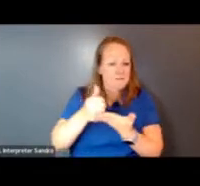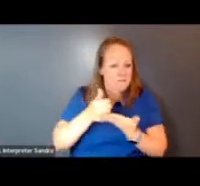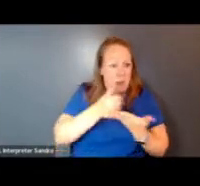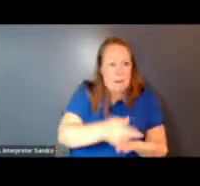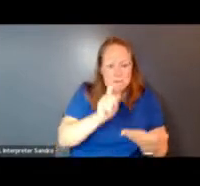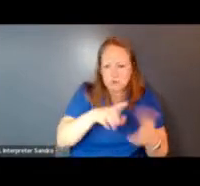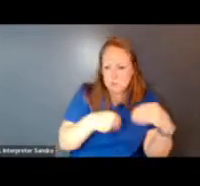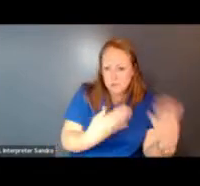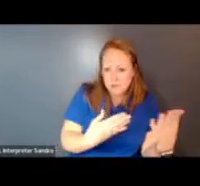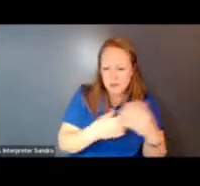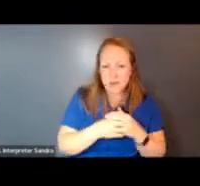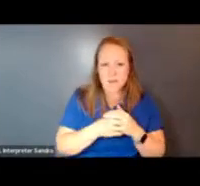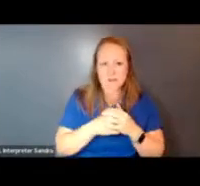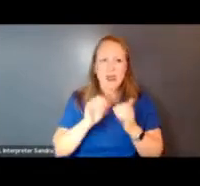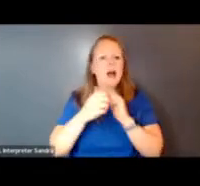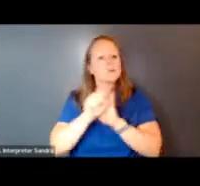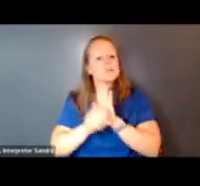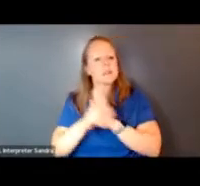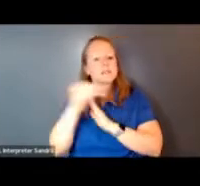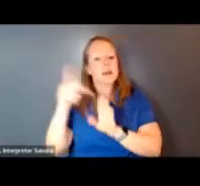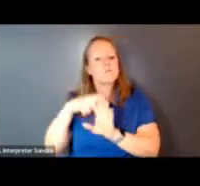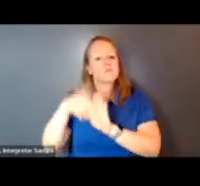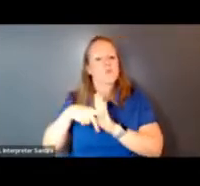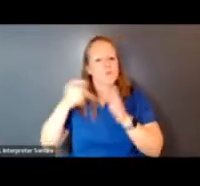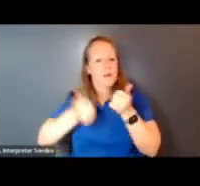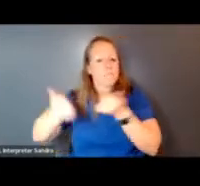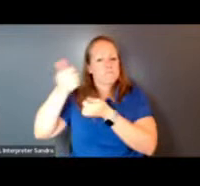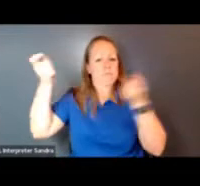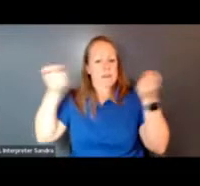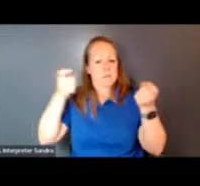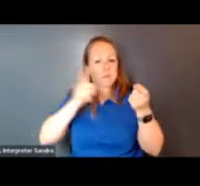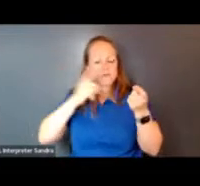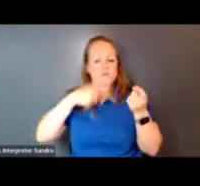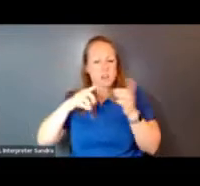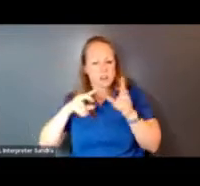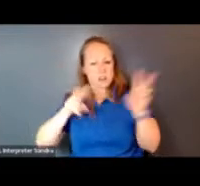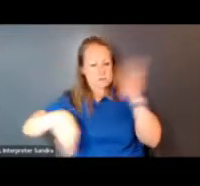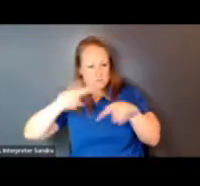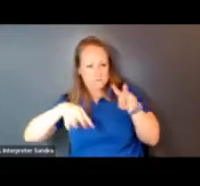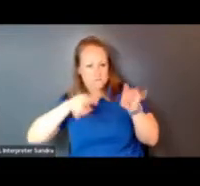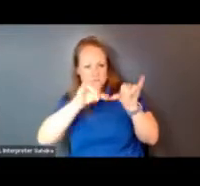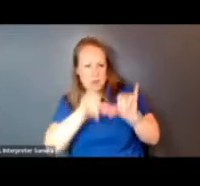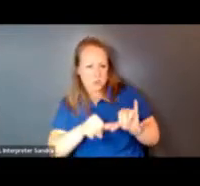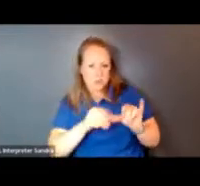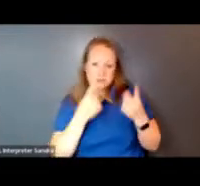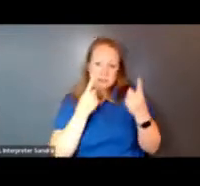And How can states and program administrators really gauge how successful they are? So with all that being said, I'm gonna pass